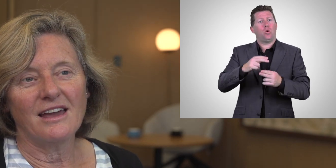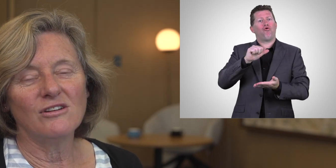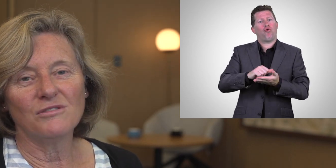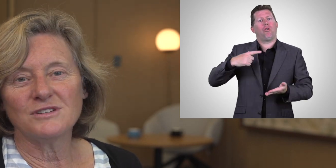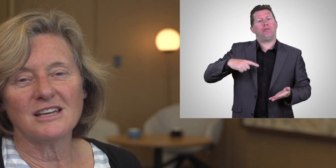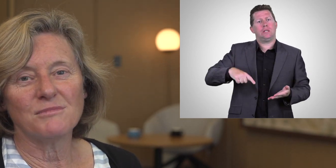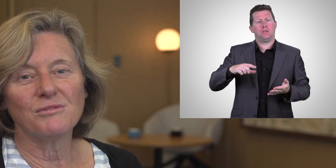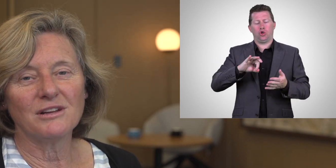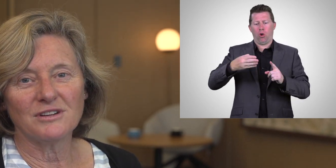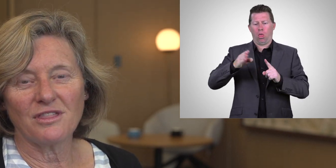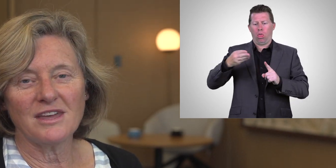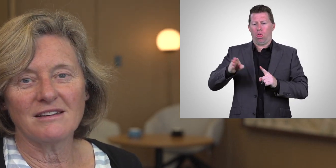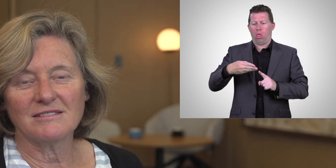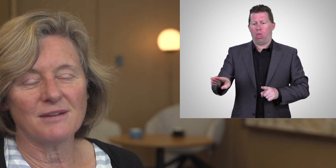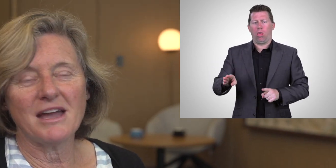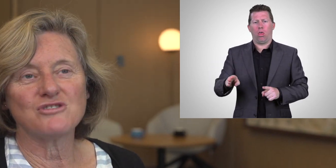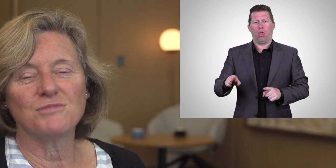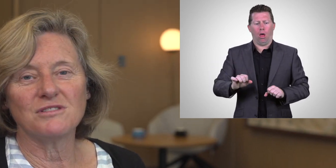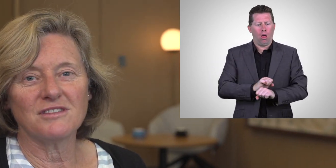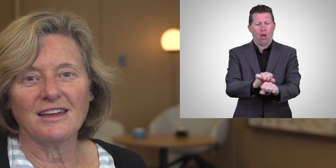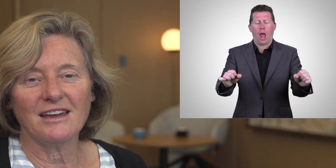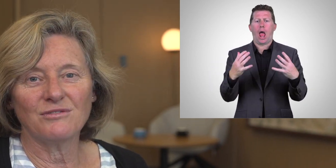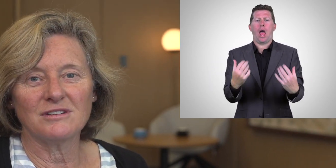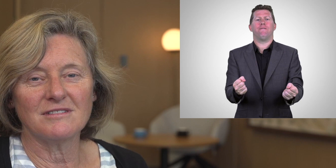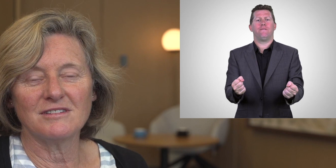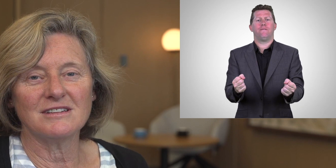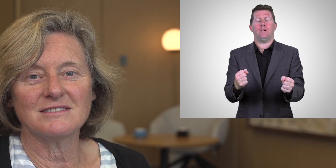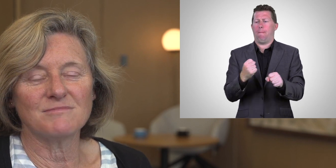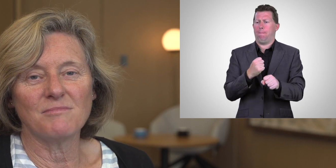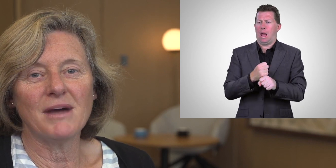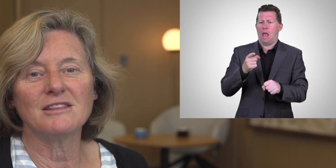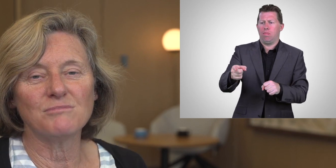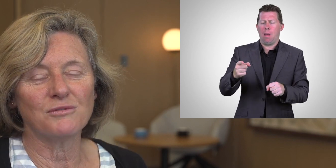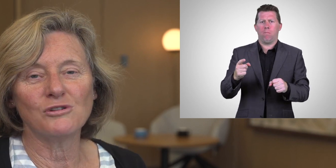not for some irrelevant thing, some attribute that they have that that has made them perform